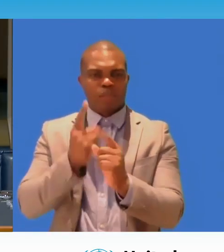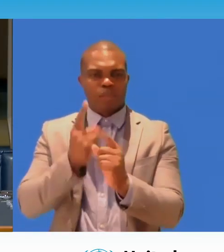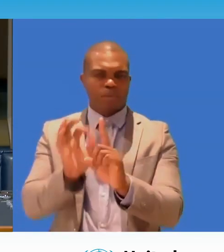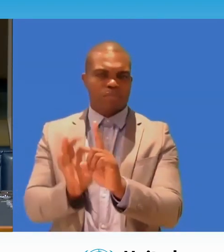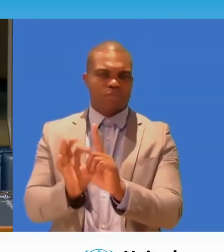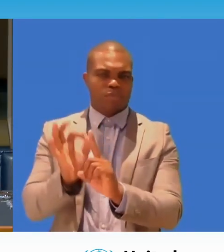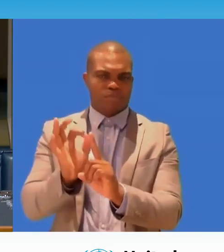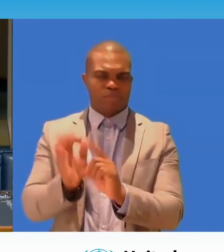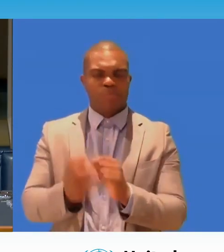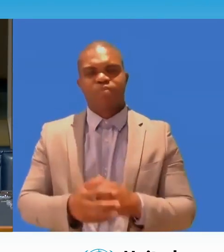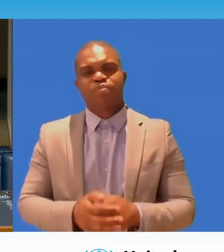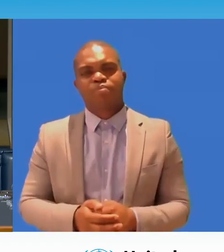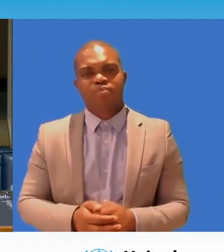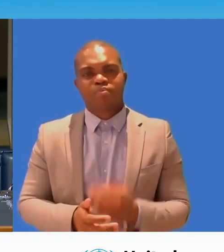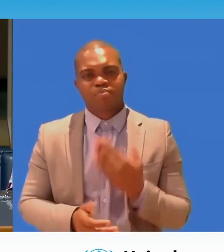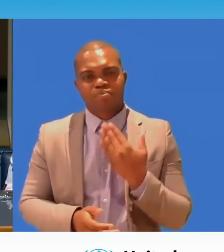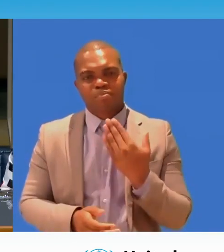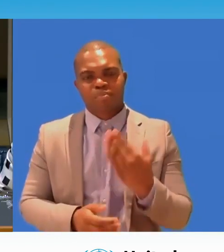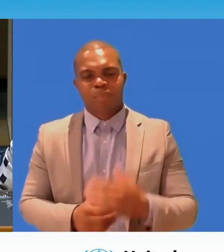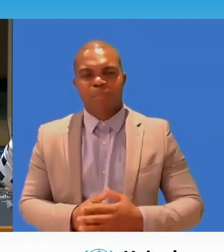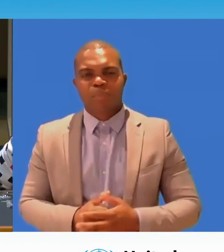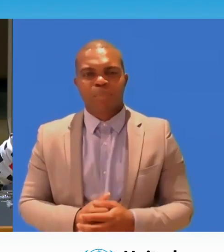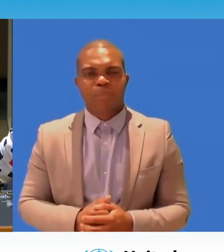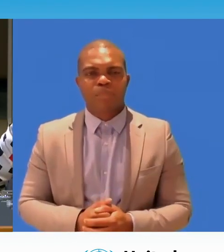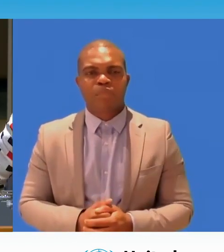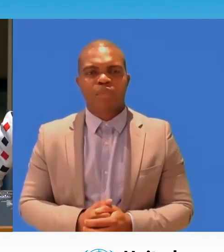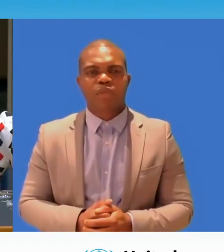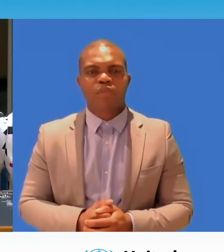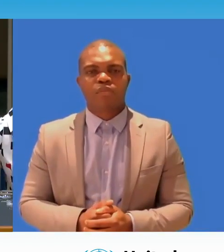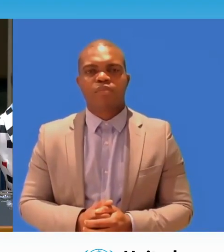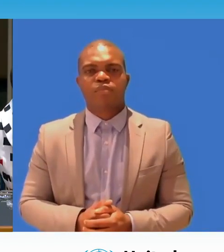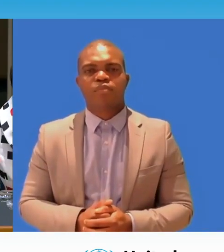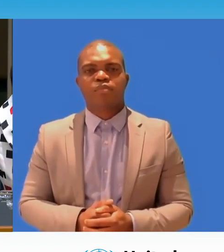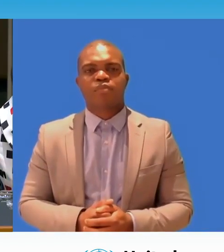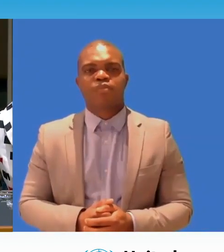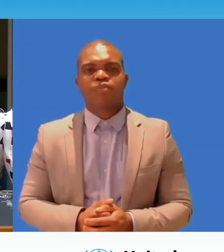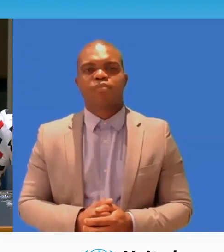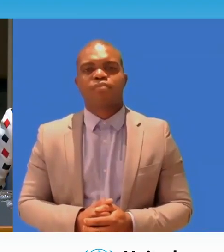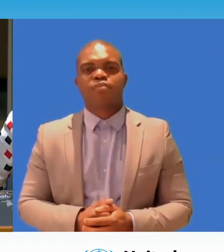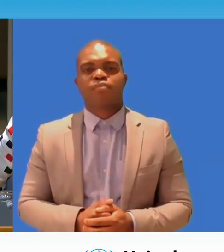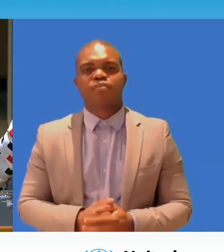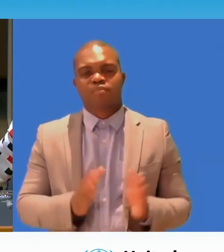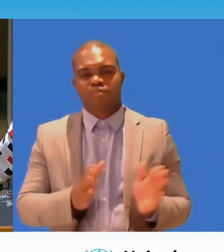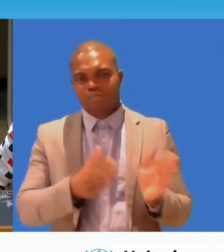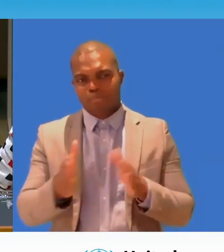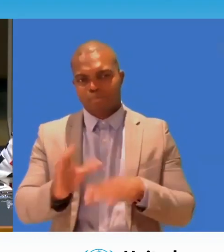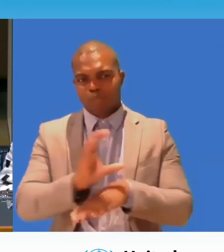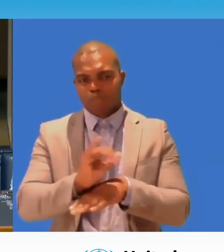I thank the representative of C div for her statement and now I give the